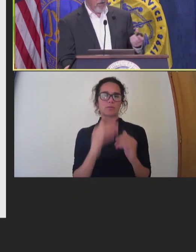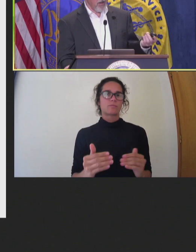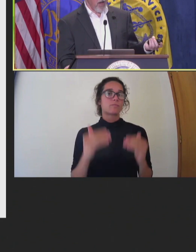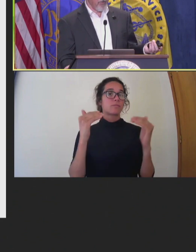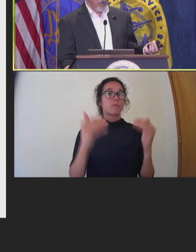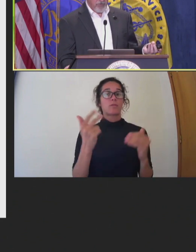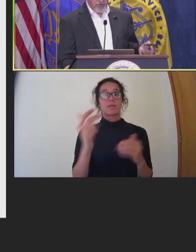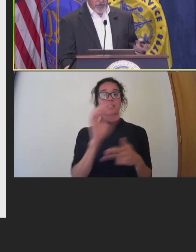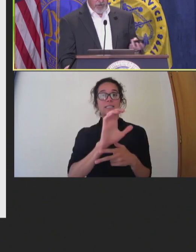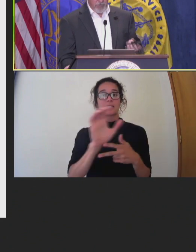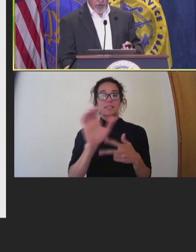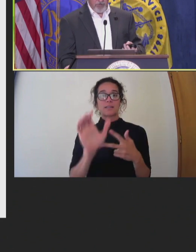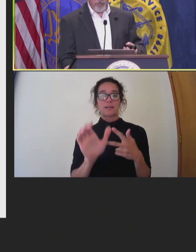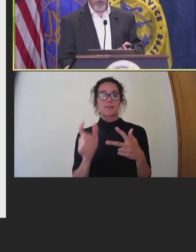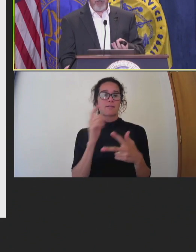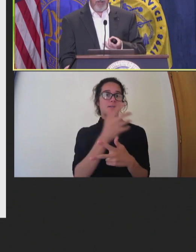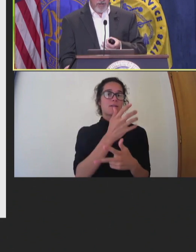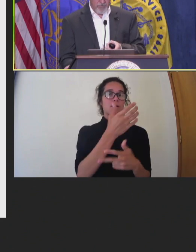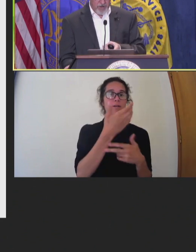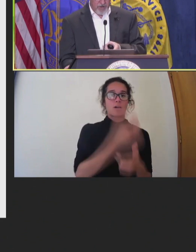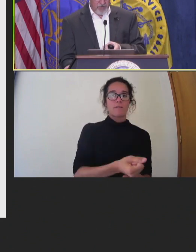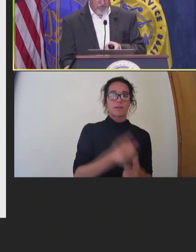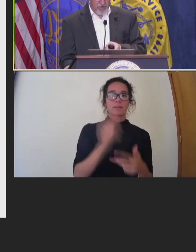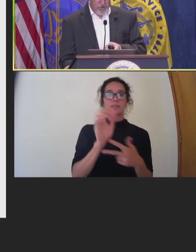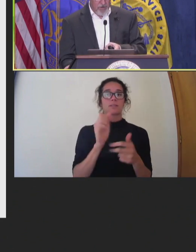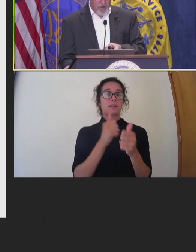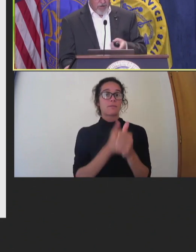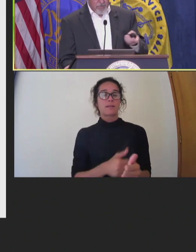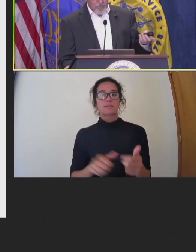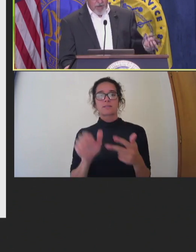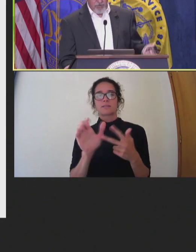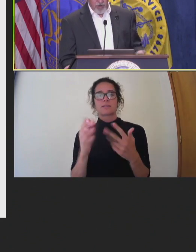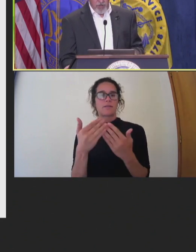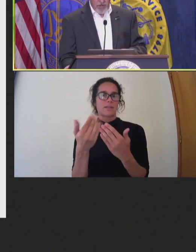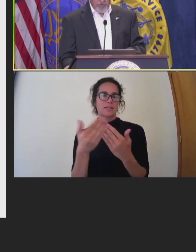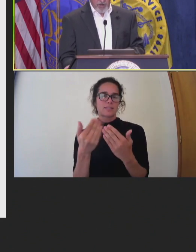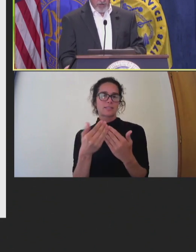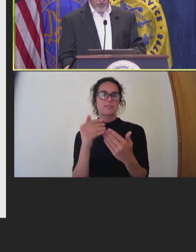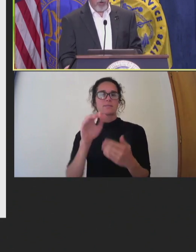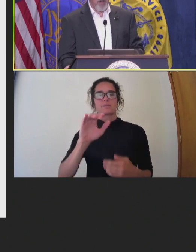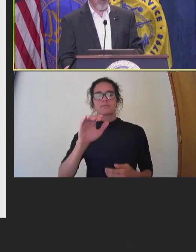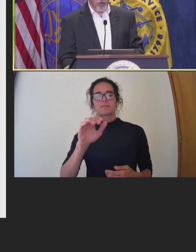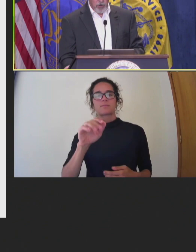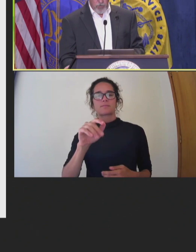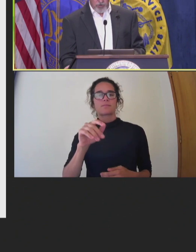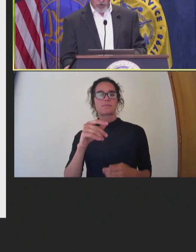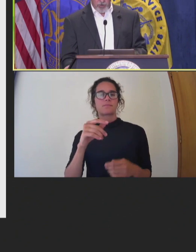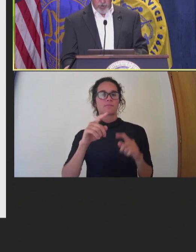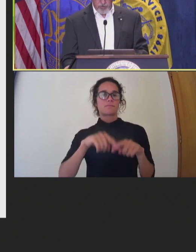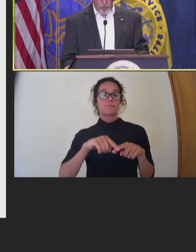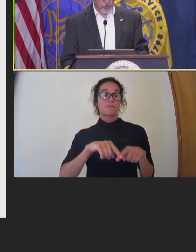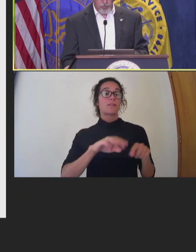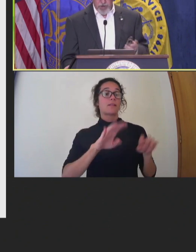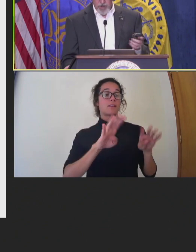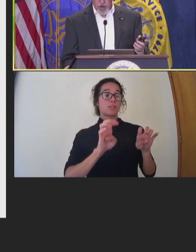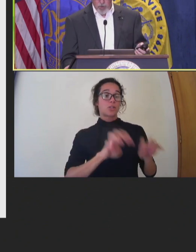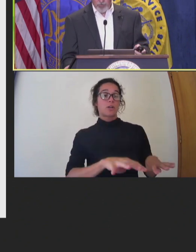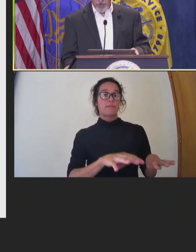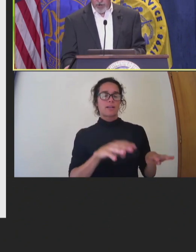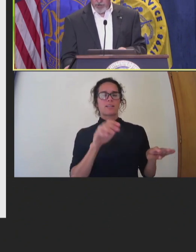confidence, complacency, and convenience. Based on the NFID surveys and numerous other resources, we know that healthcare